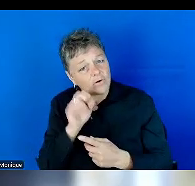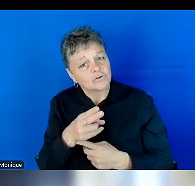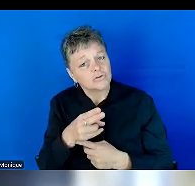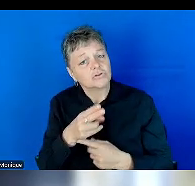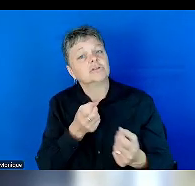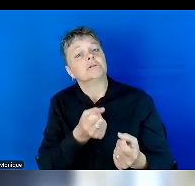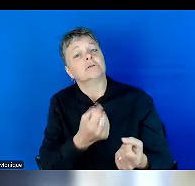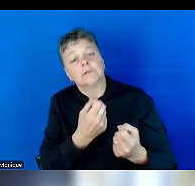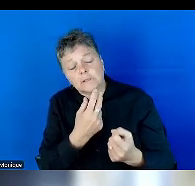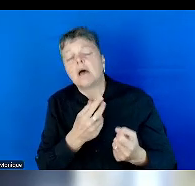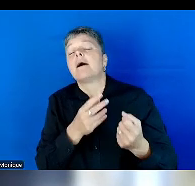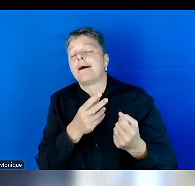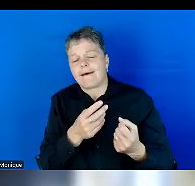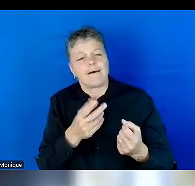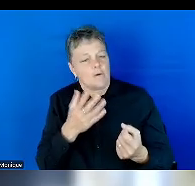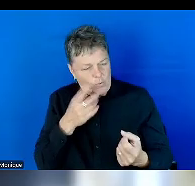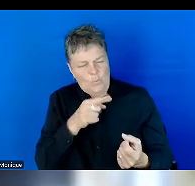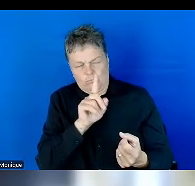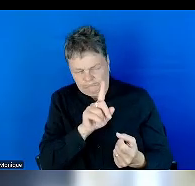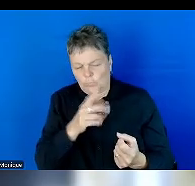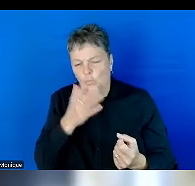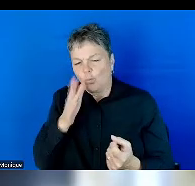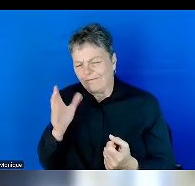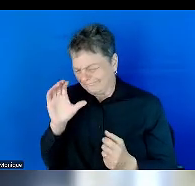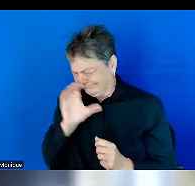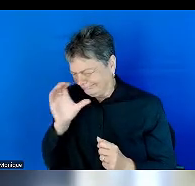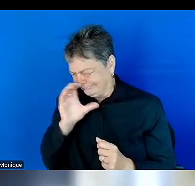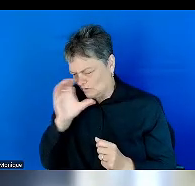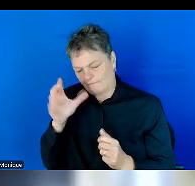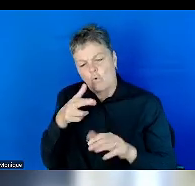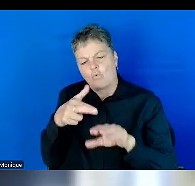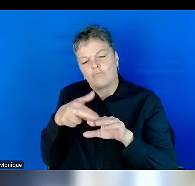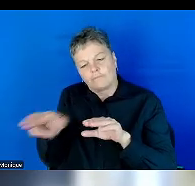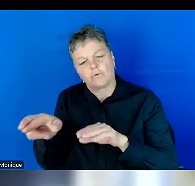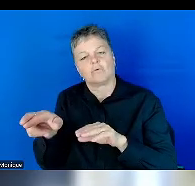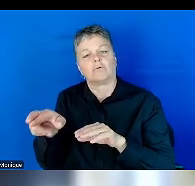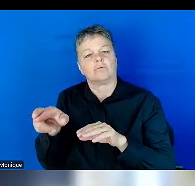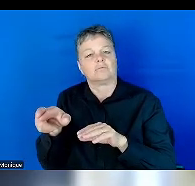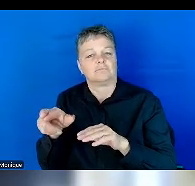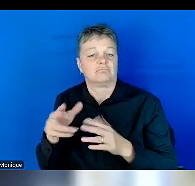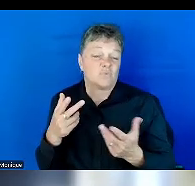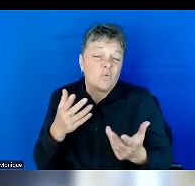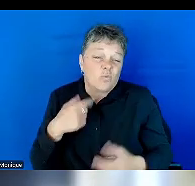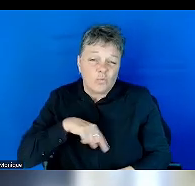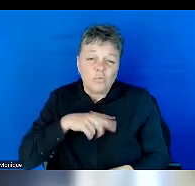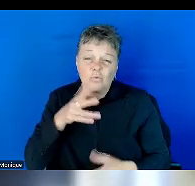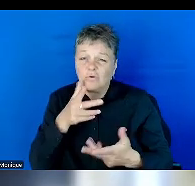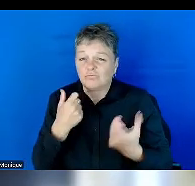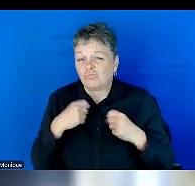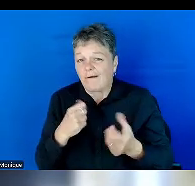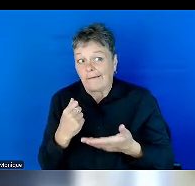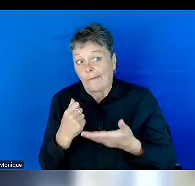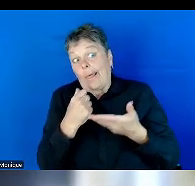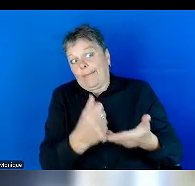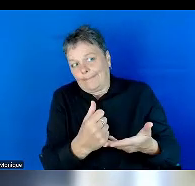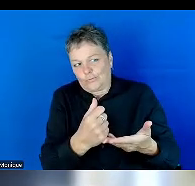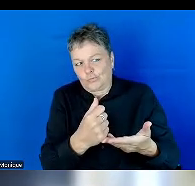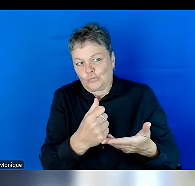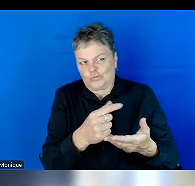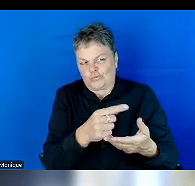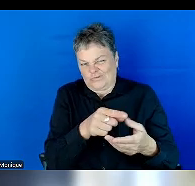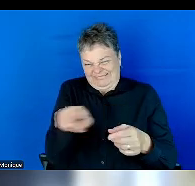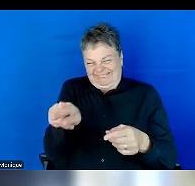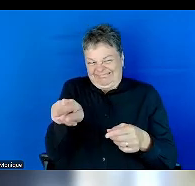um for you. Um, basically we could help try to help you find someone or the right place to call,